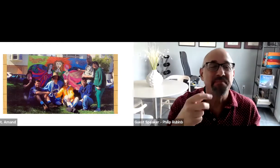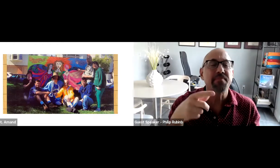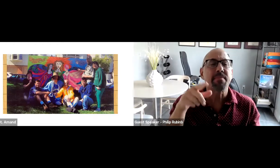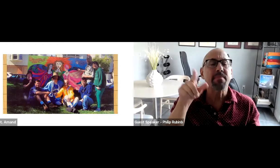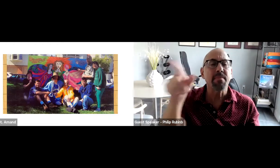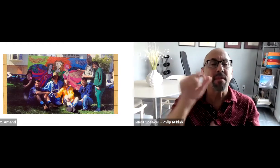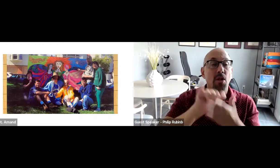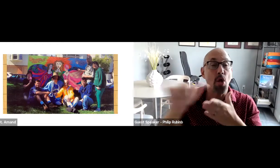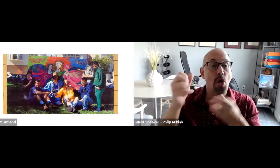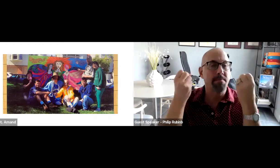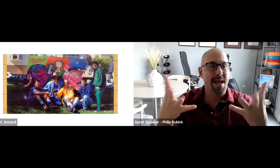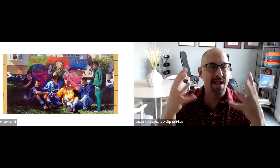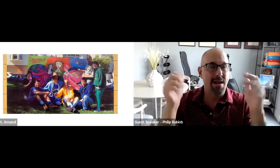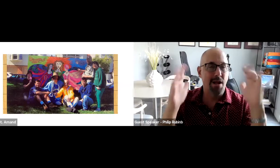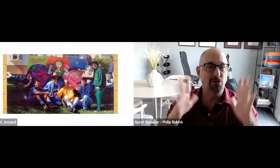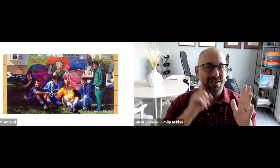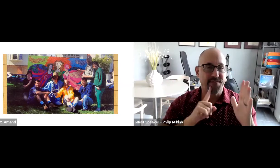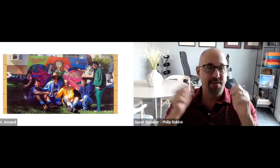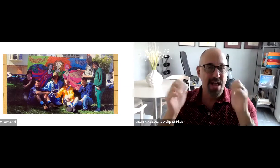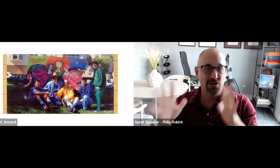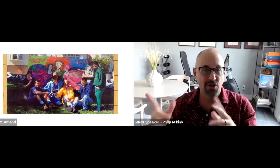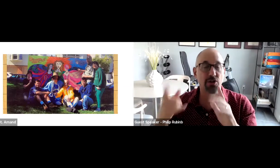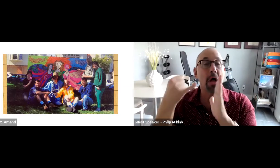Yeah, let some curb the enthusiasm a little bit,